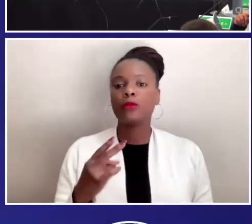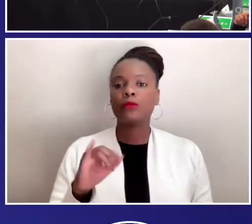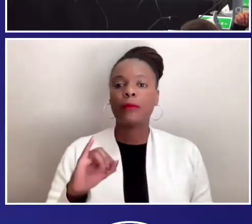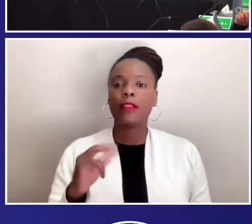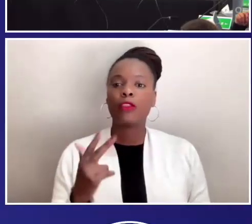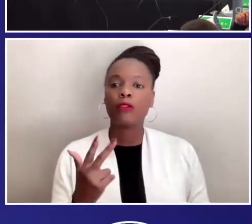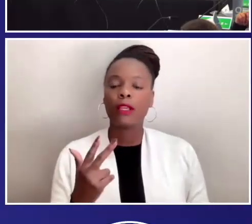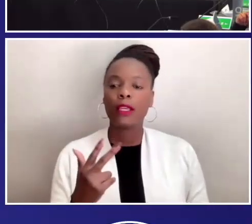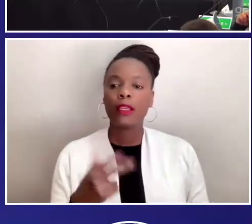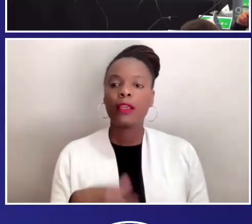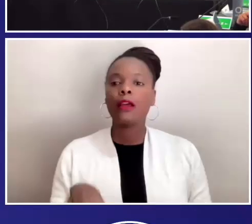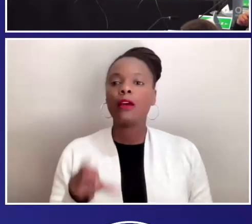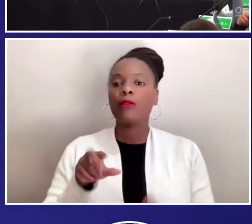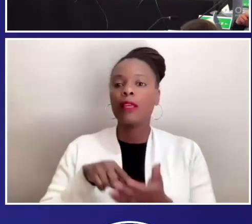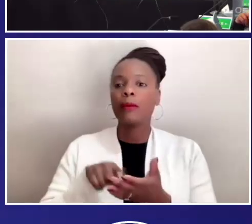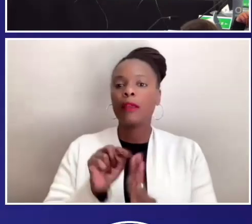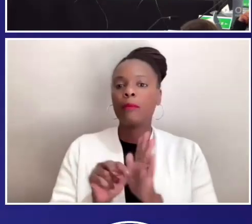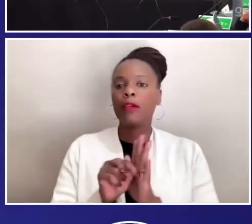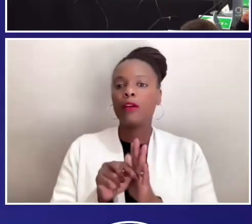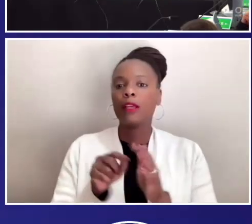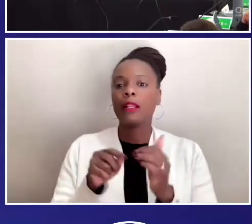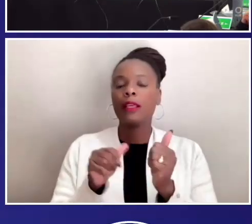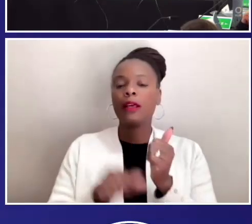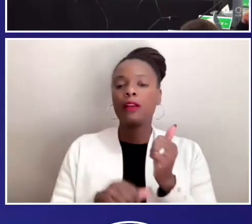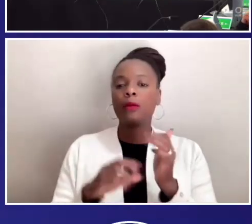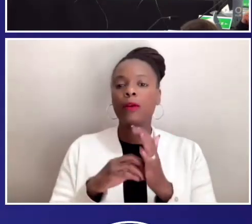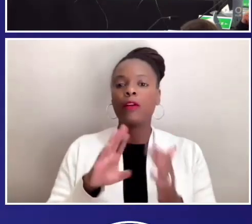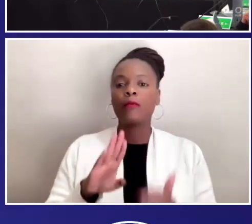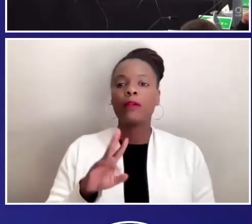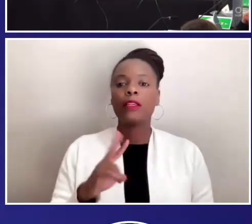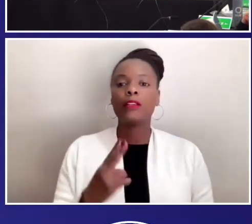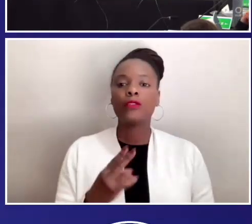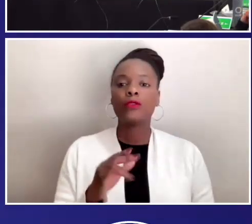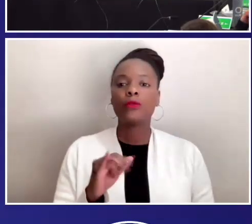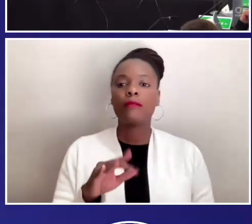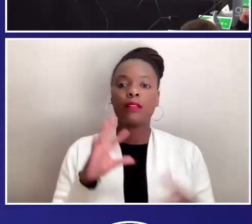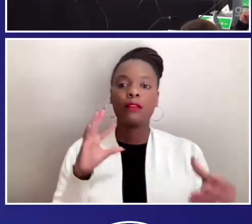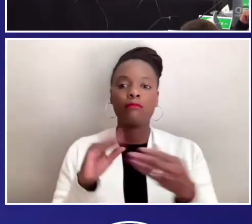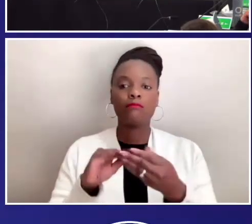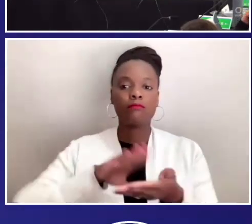(b)(2) if the total amount of the direct consolidation loan and the borrower's other